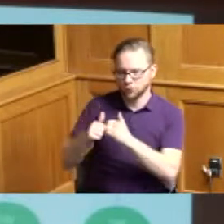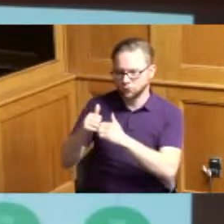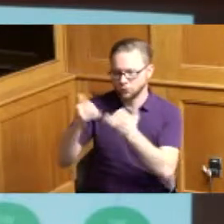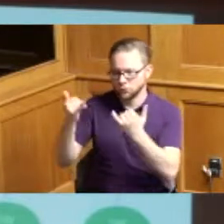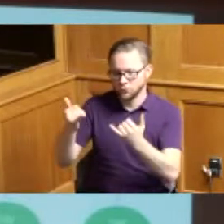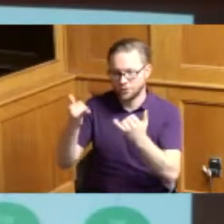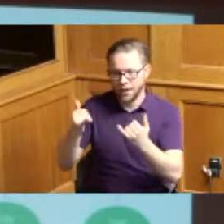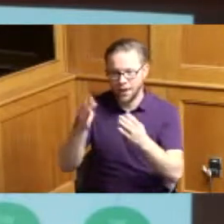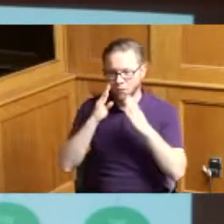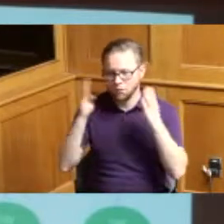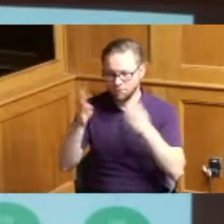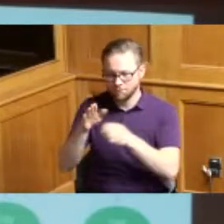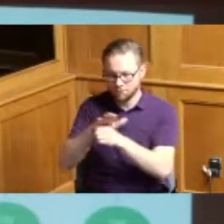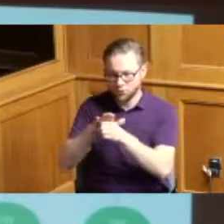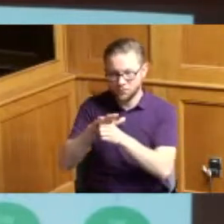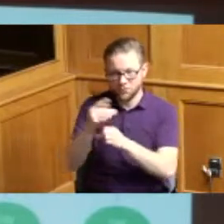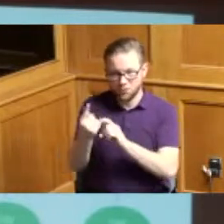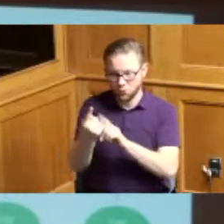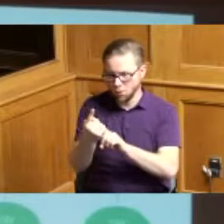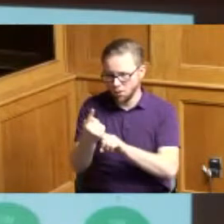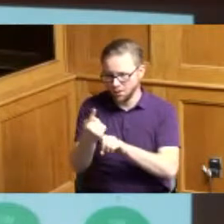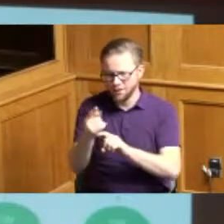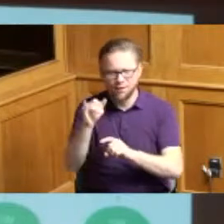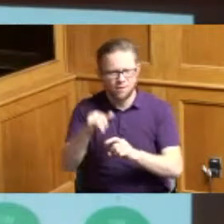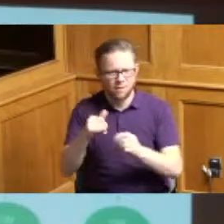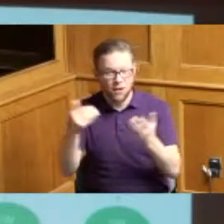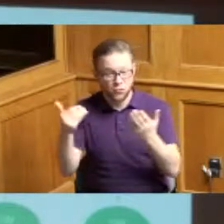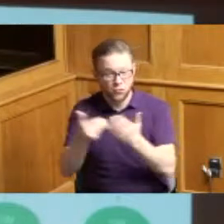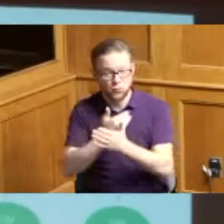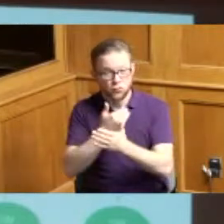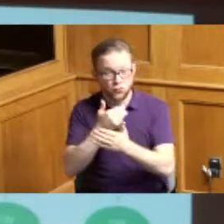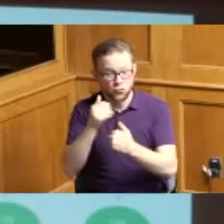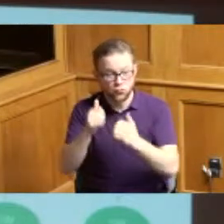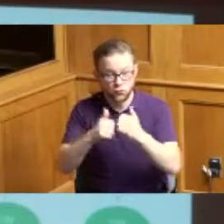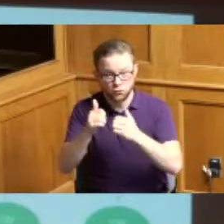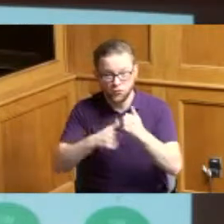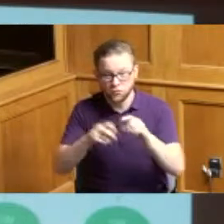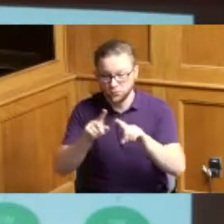looking at what is that new structure that could bifurcate those costs of sanitary and wet weather